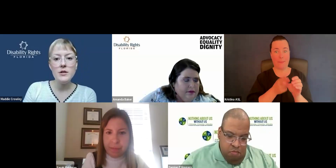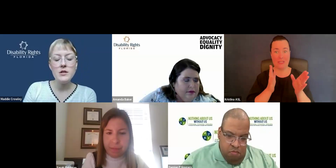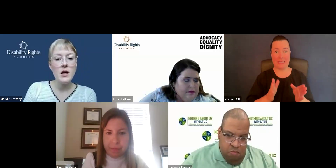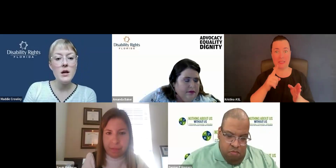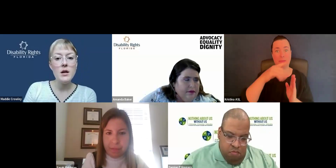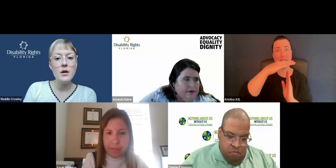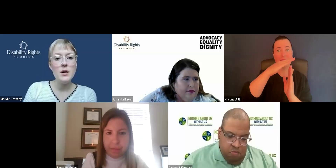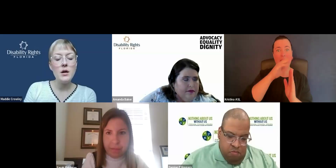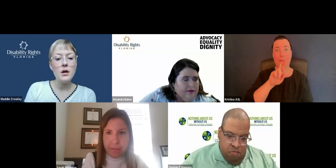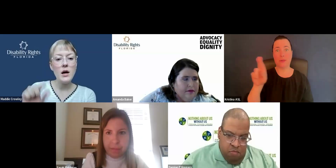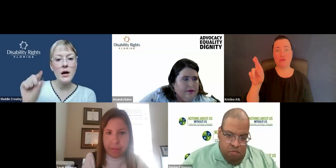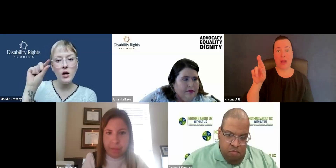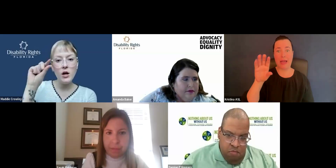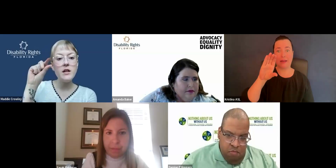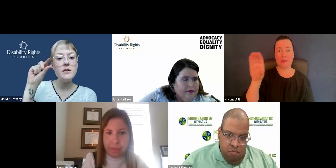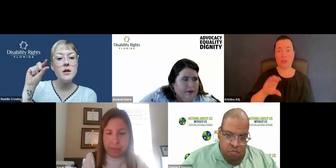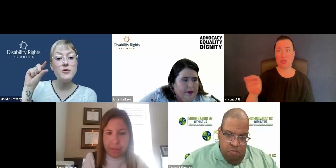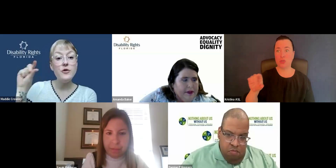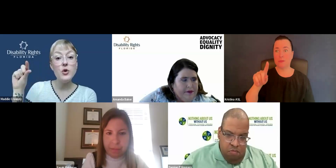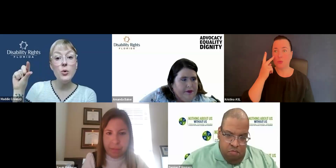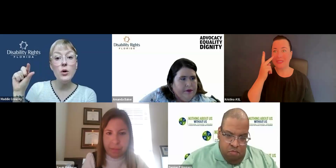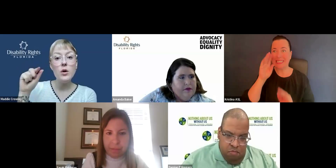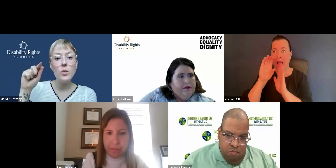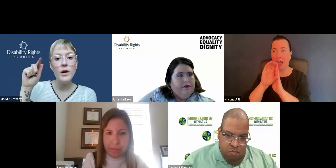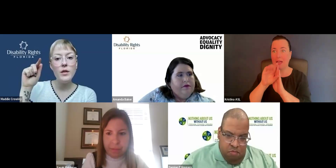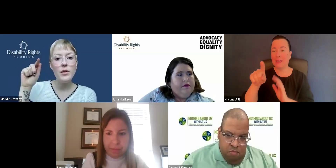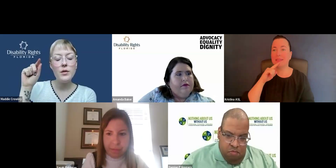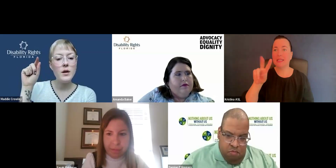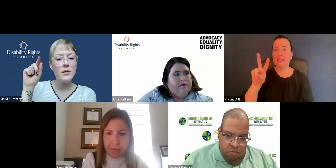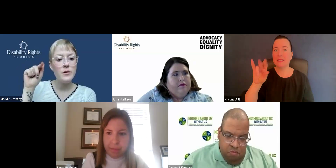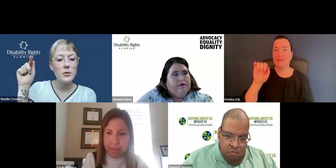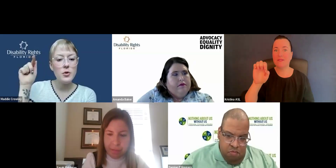there's a icon that says view, with some little boxes.